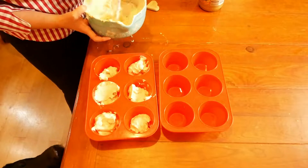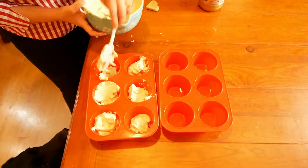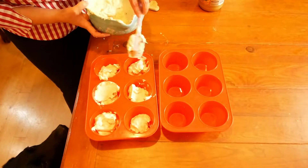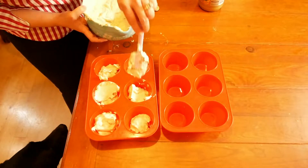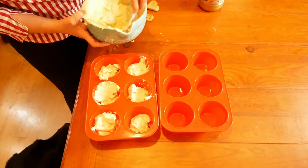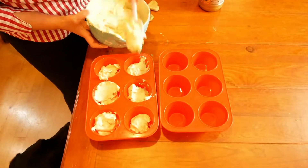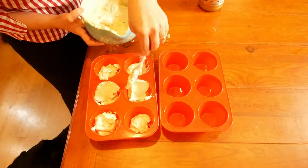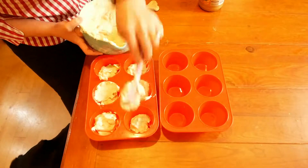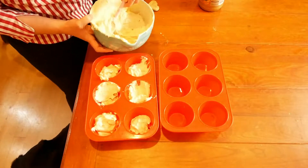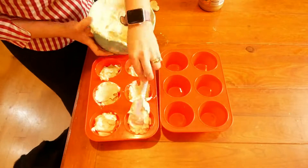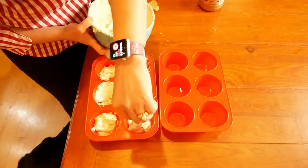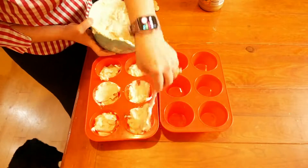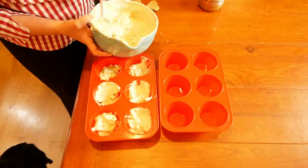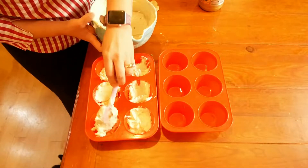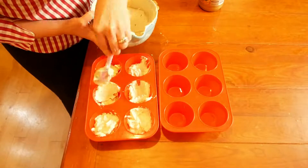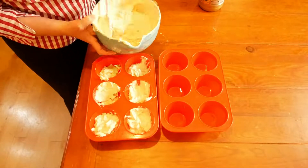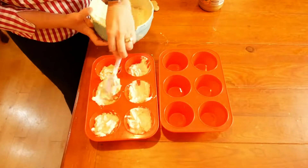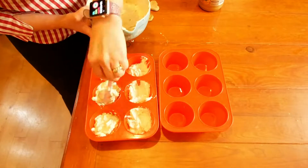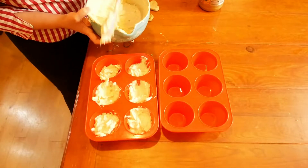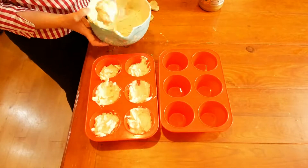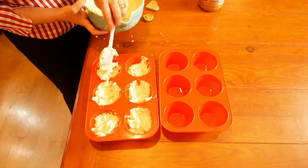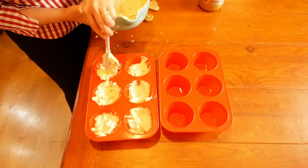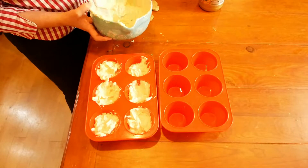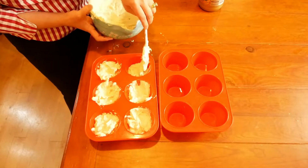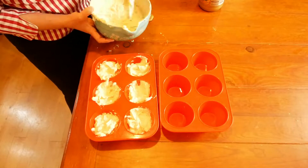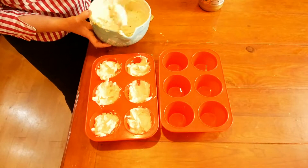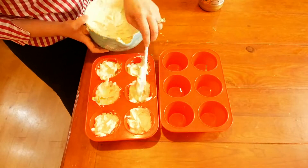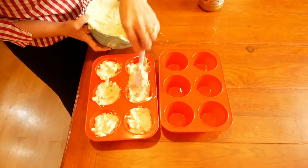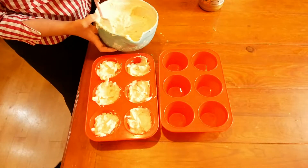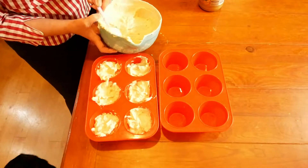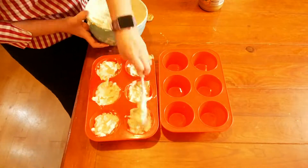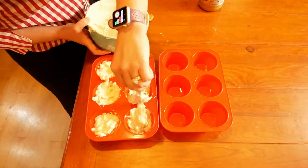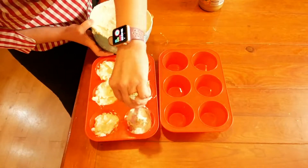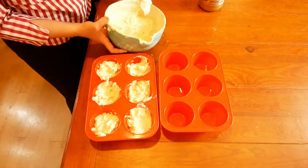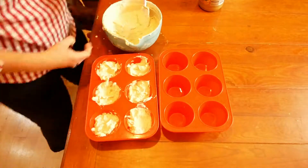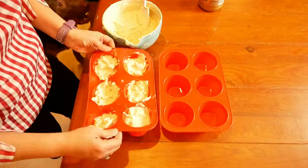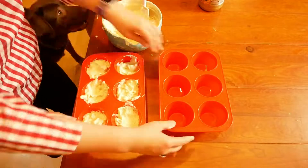the mixture throughout the cups or we have these muffin tins that we already had that like i said